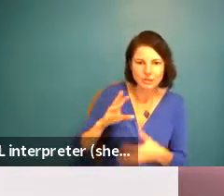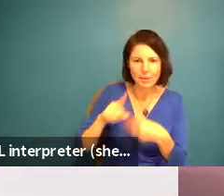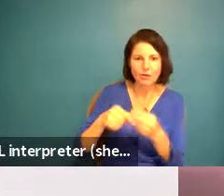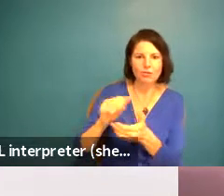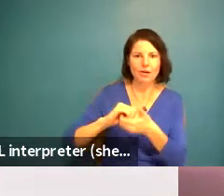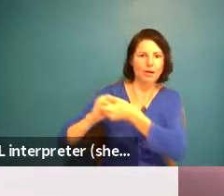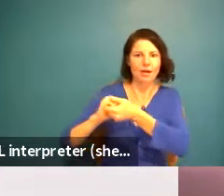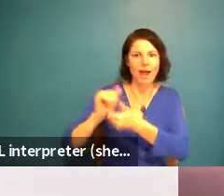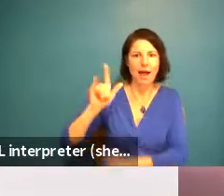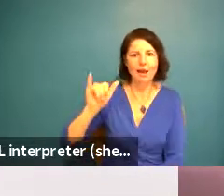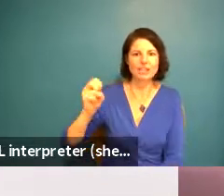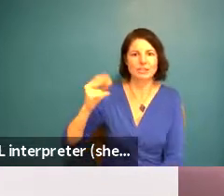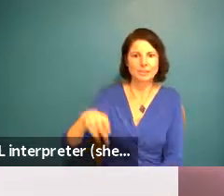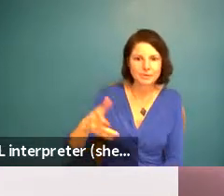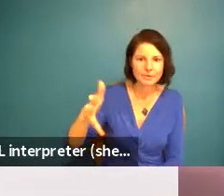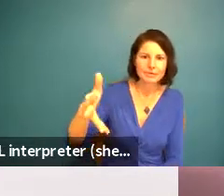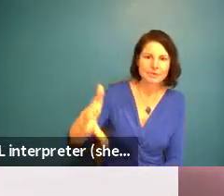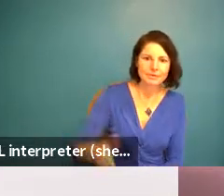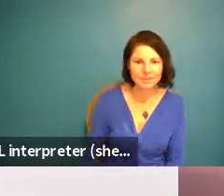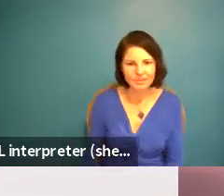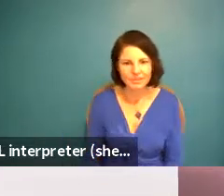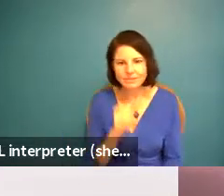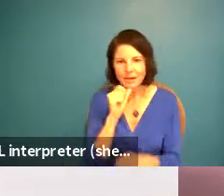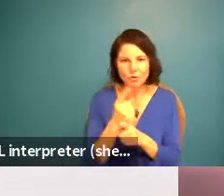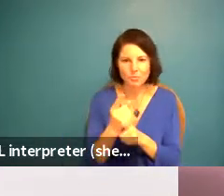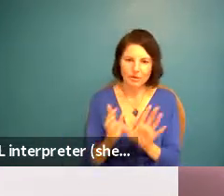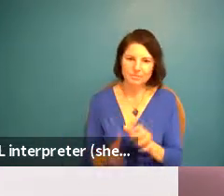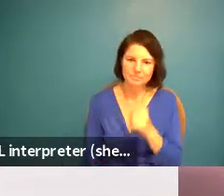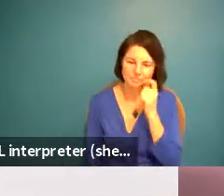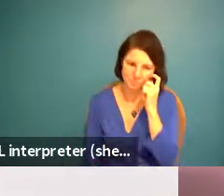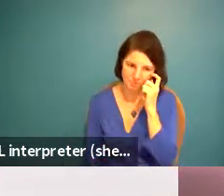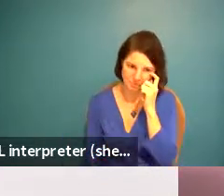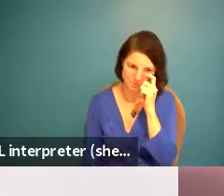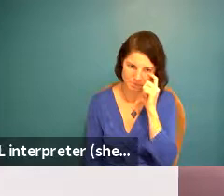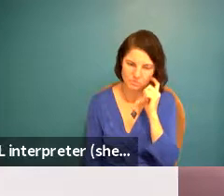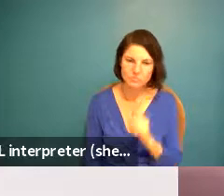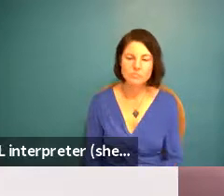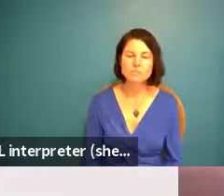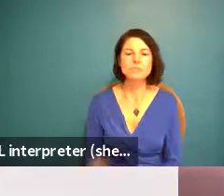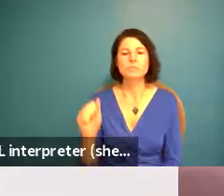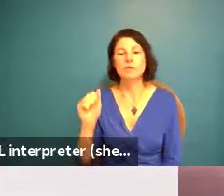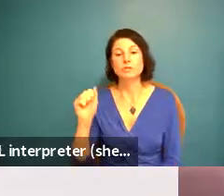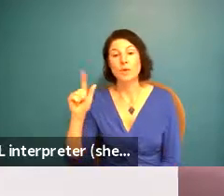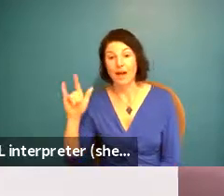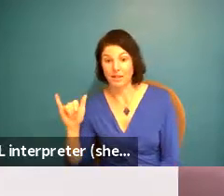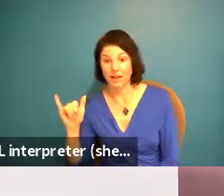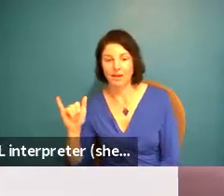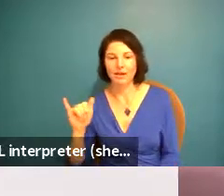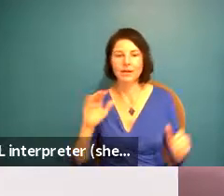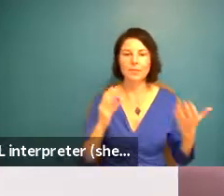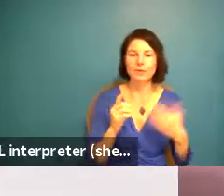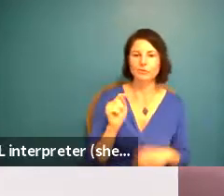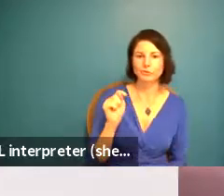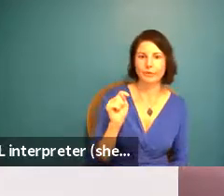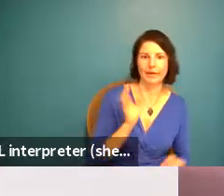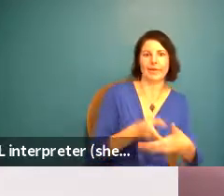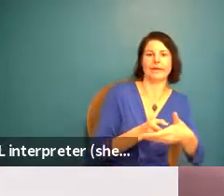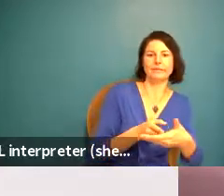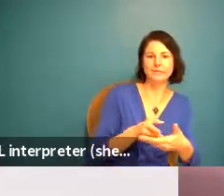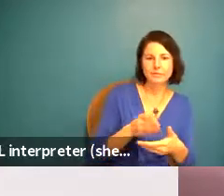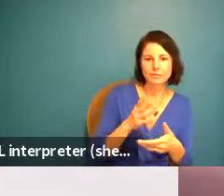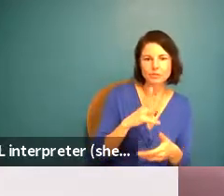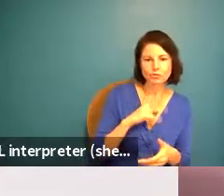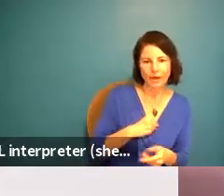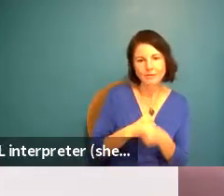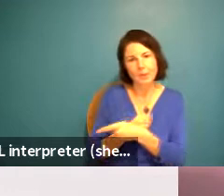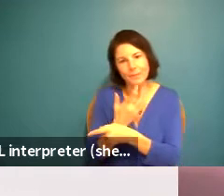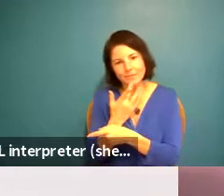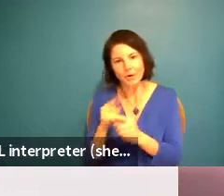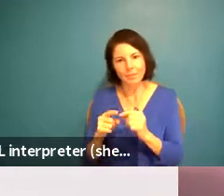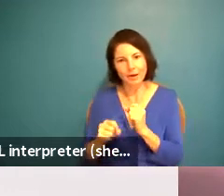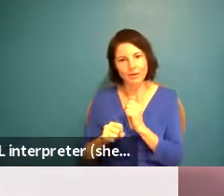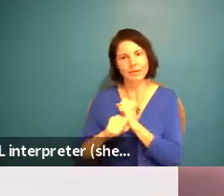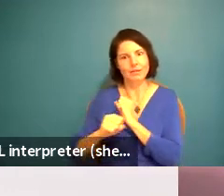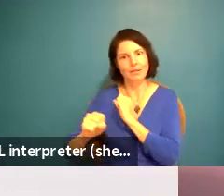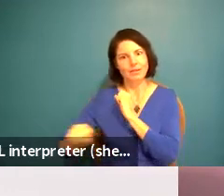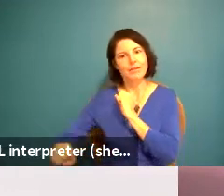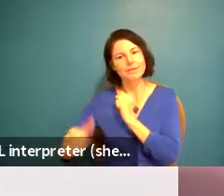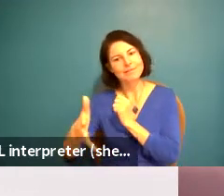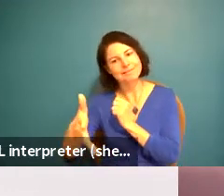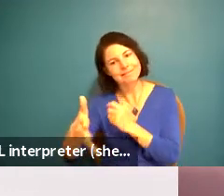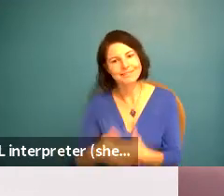inappropriate, even though being an ally, versus being transphobic is certainly preferable and welcome. So a lot of the rest